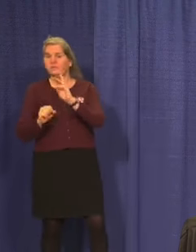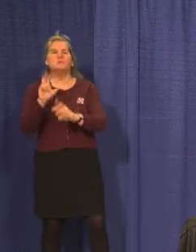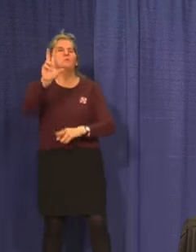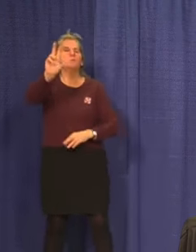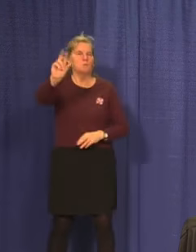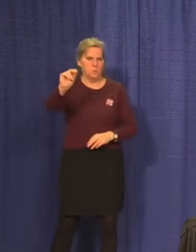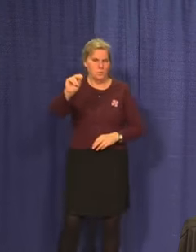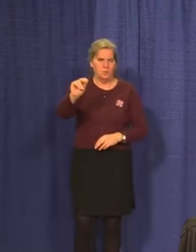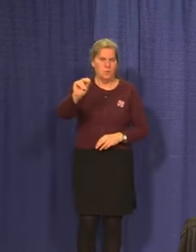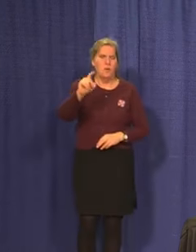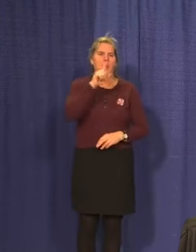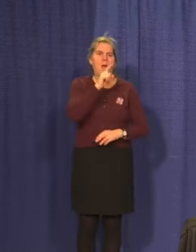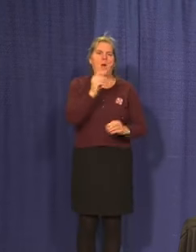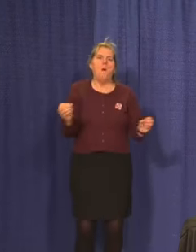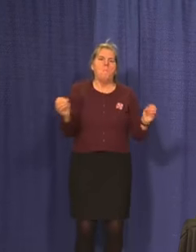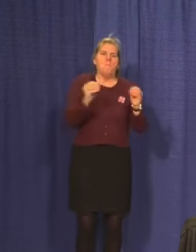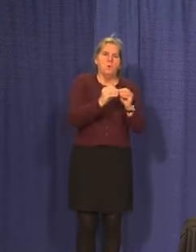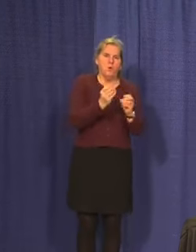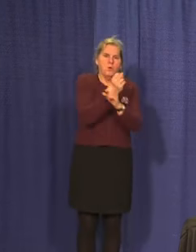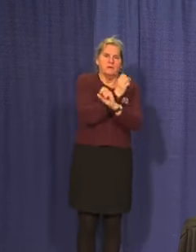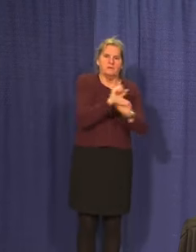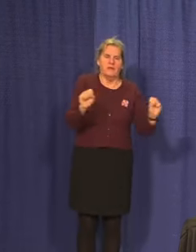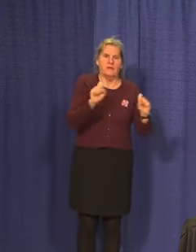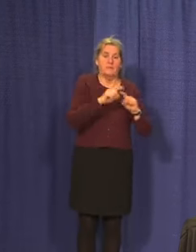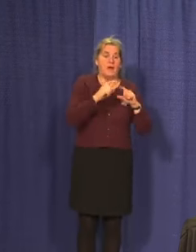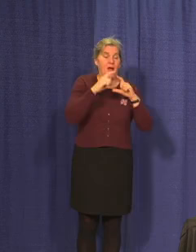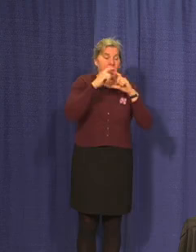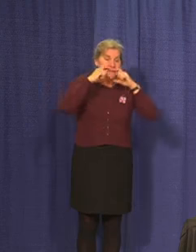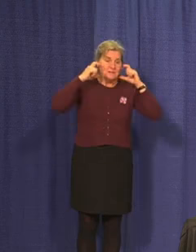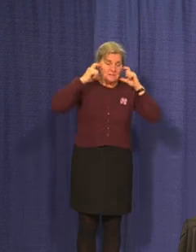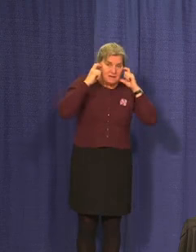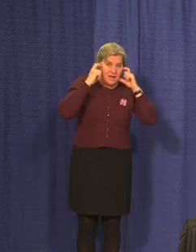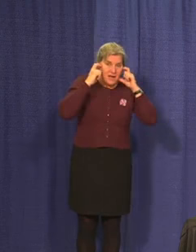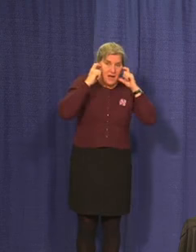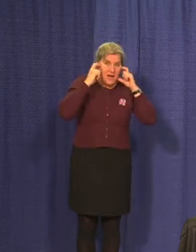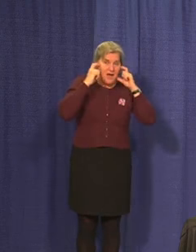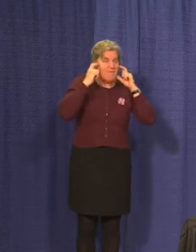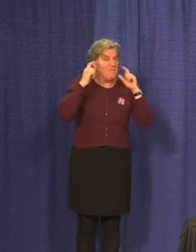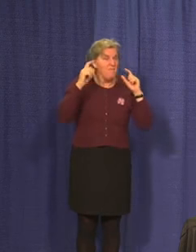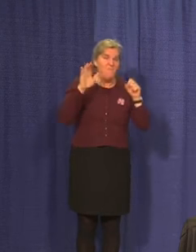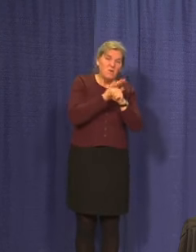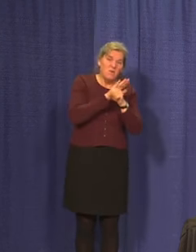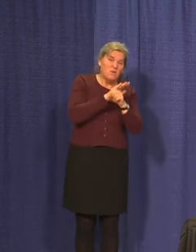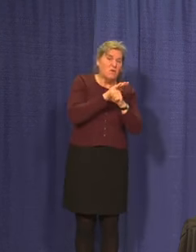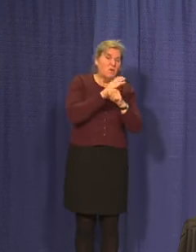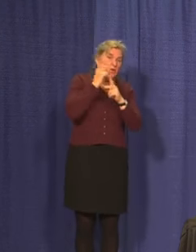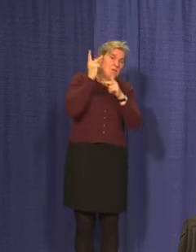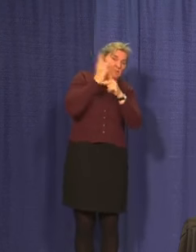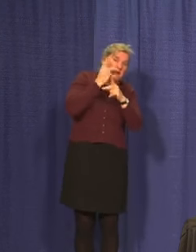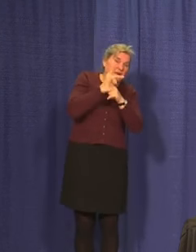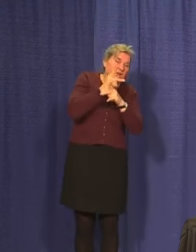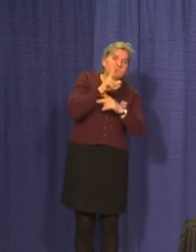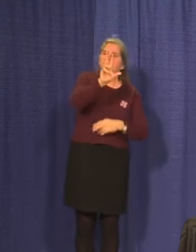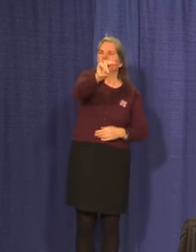SAFETY, BUT THEY WILL NEVER IN THEMSELVES BE THE TICKET TO PROTECTION.